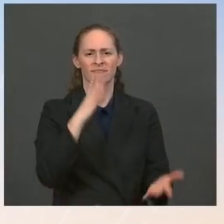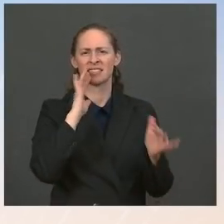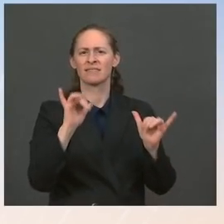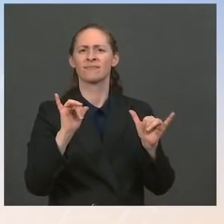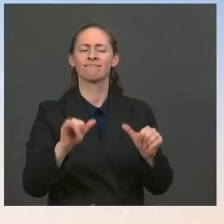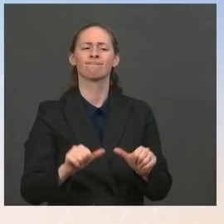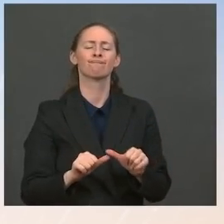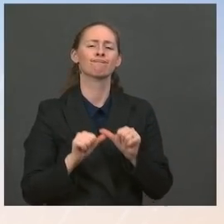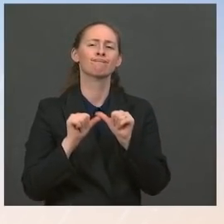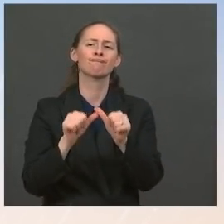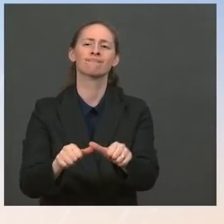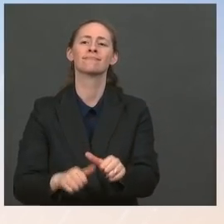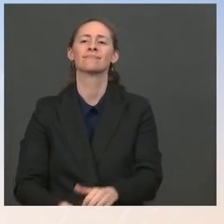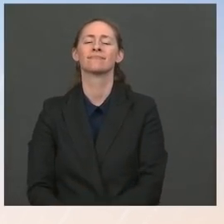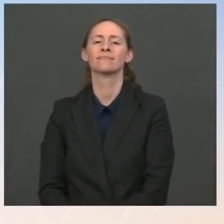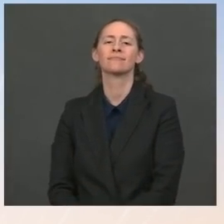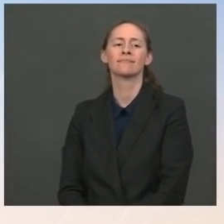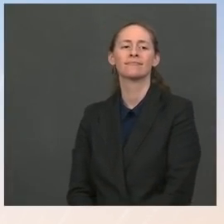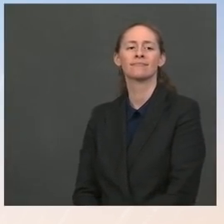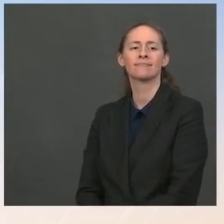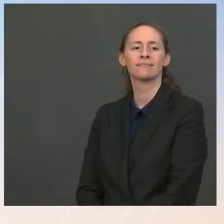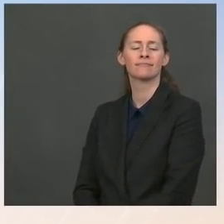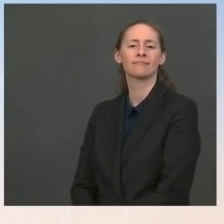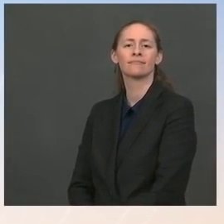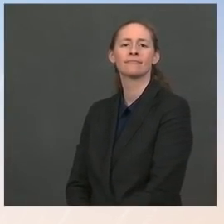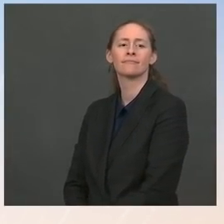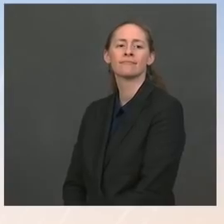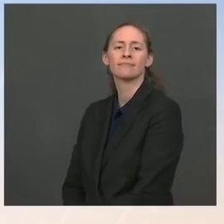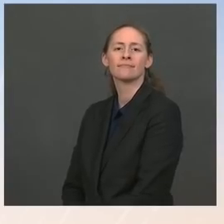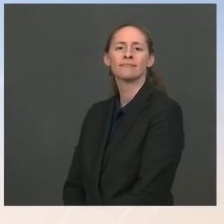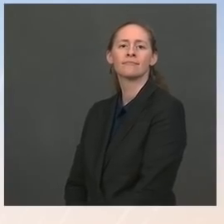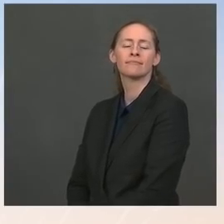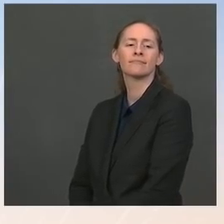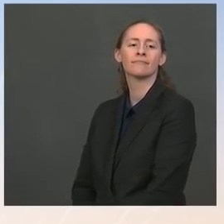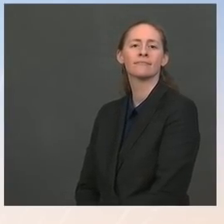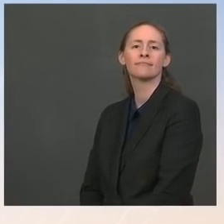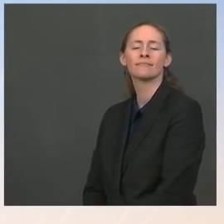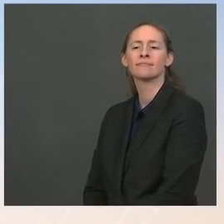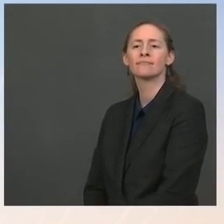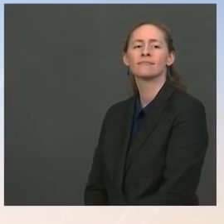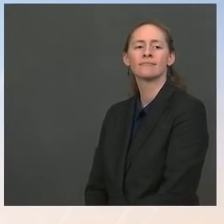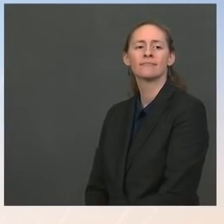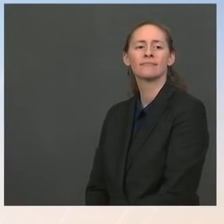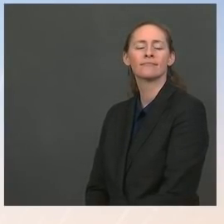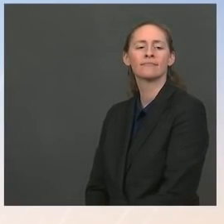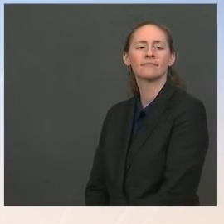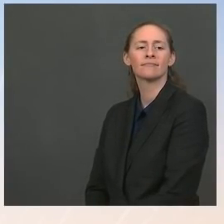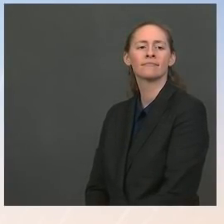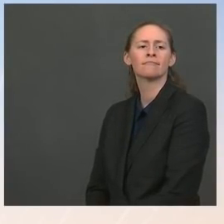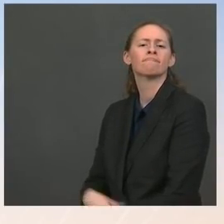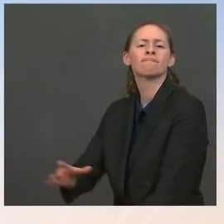The Press: Just a follow-up on the messaging questions. Are there specific lessons that the White House learned from selling the American Rescue Plan